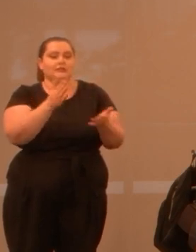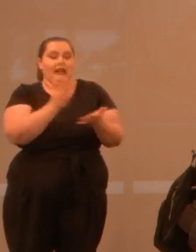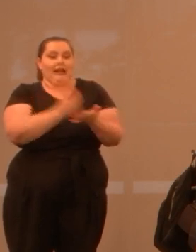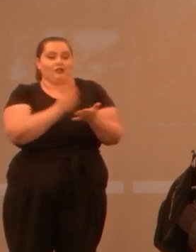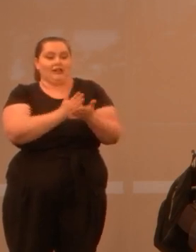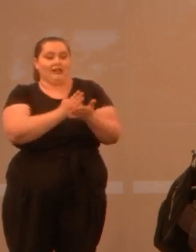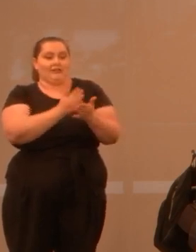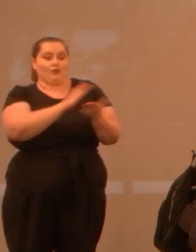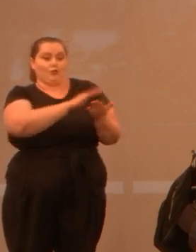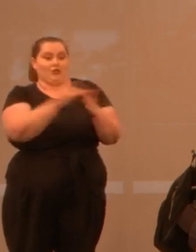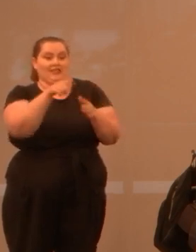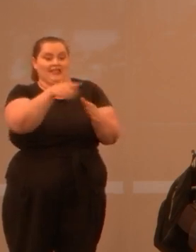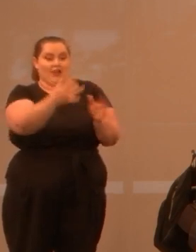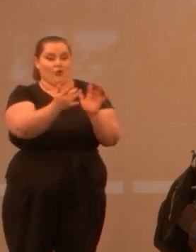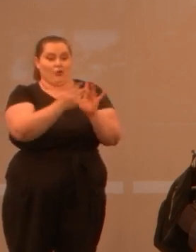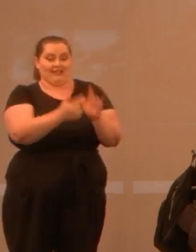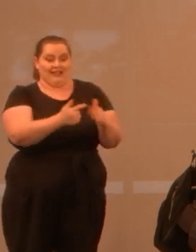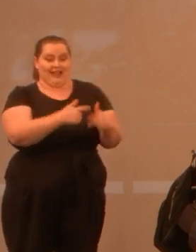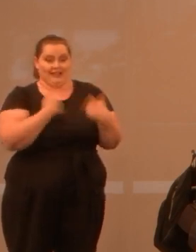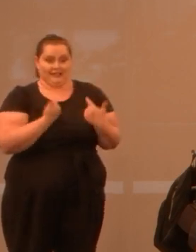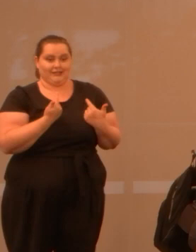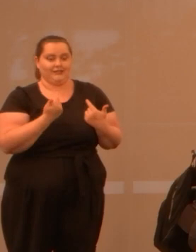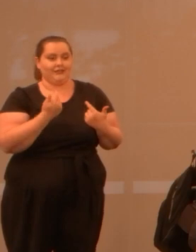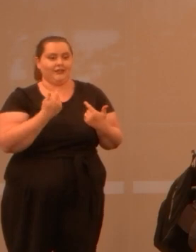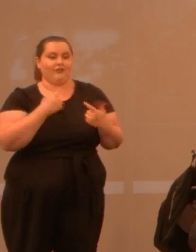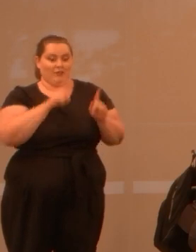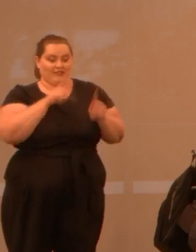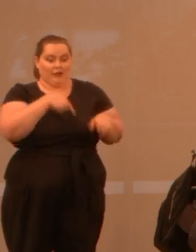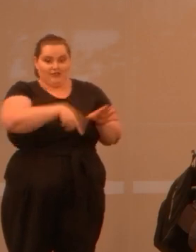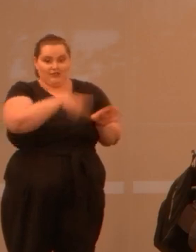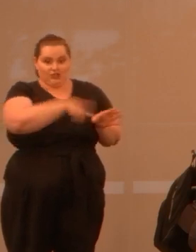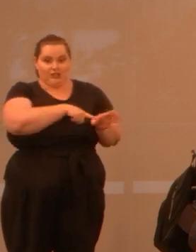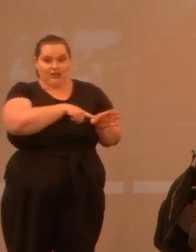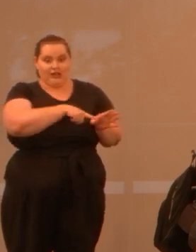contacting us and we had from the beginning of the year, to our nominations,